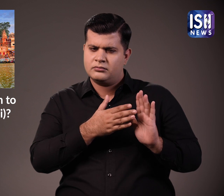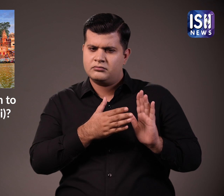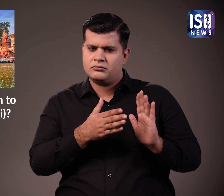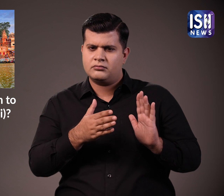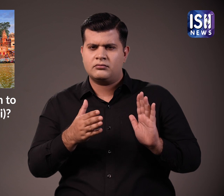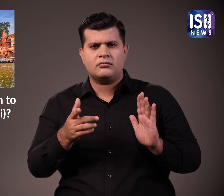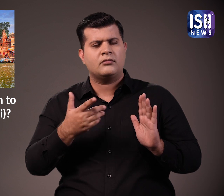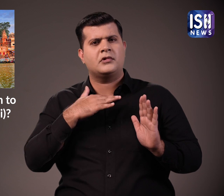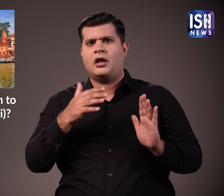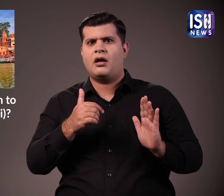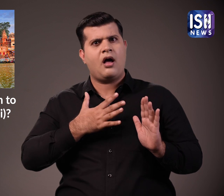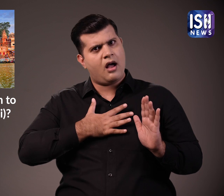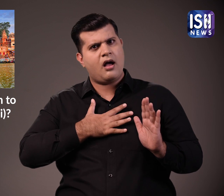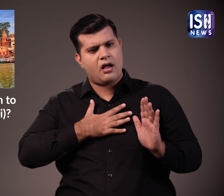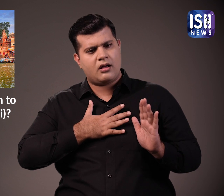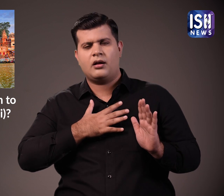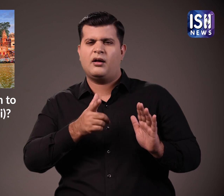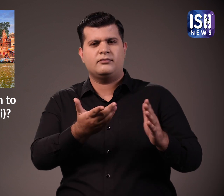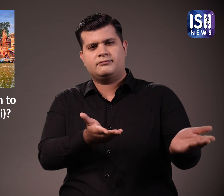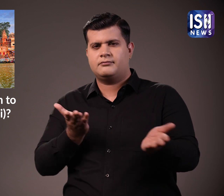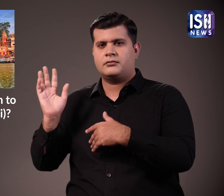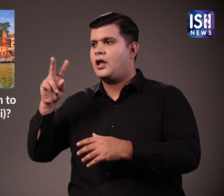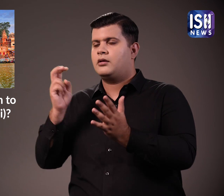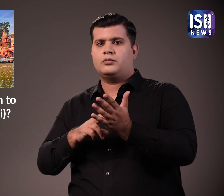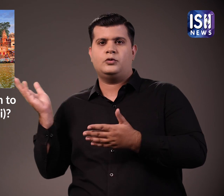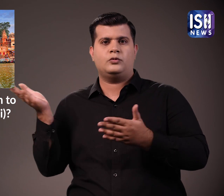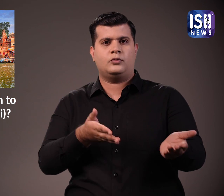If they are still alive, then they have to leave and room is given to the next person.